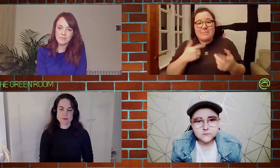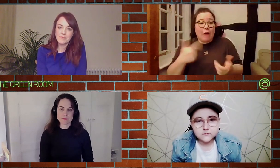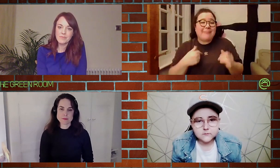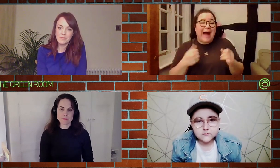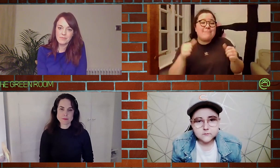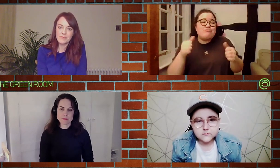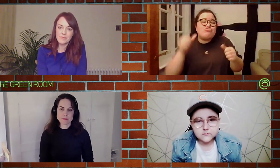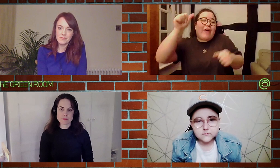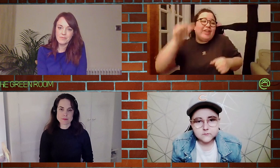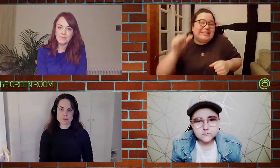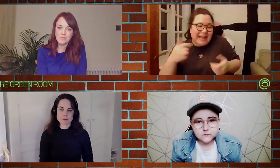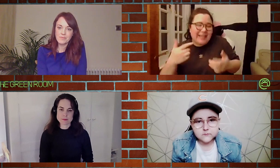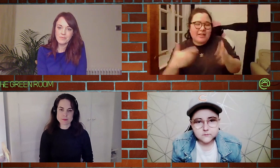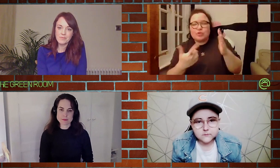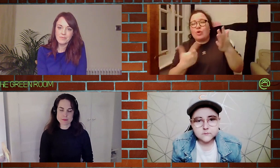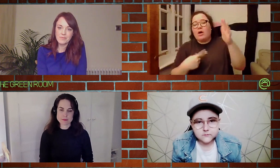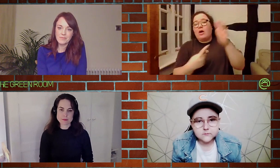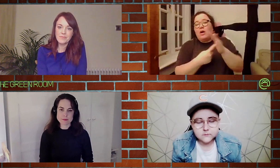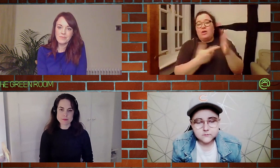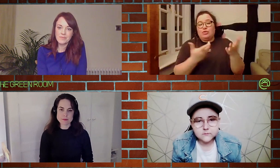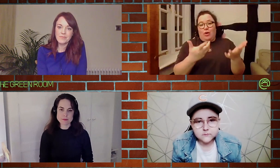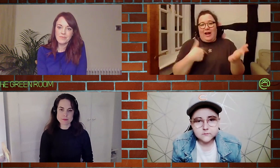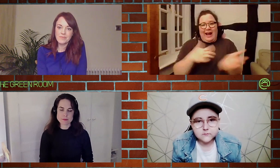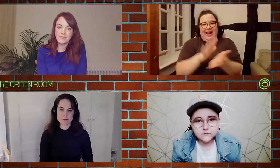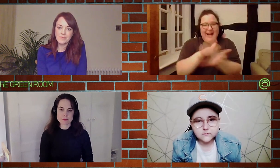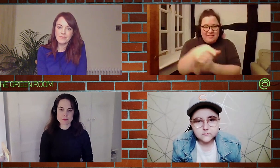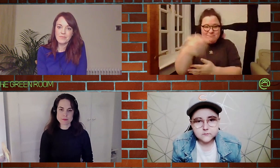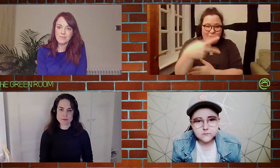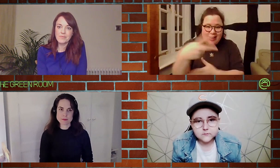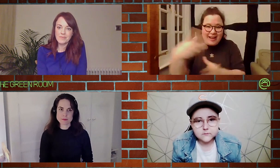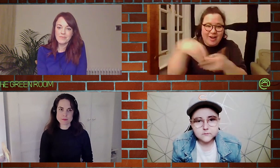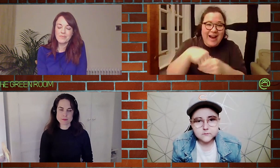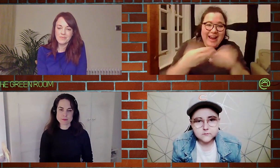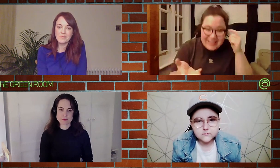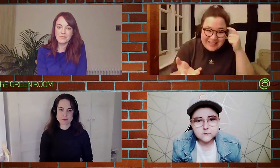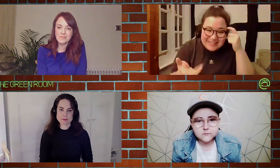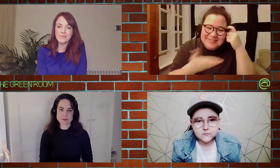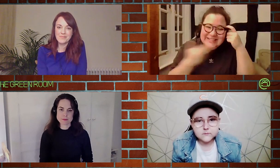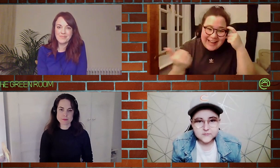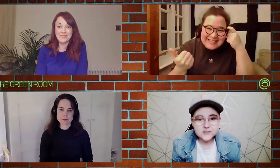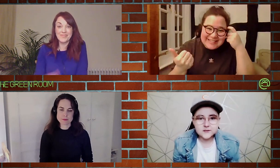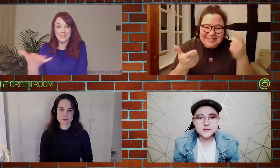thinking, where is there going to be a deaf non-binary actor that we could find? So I was like, well,